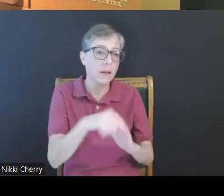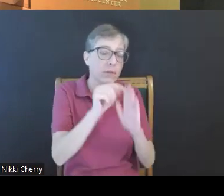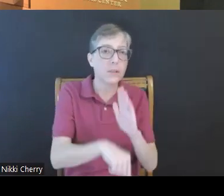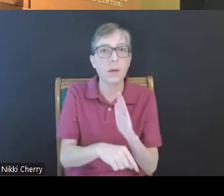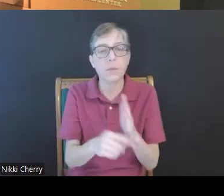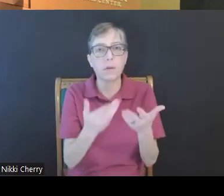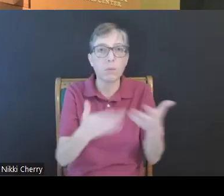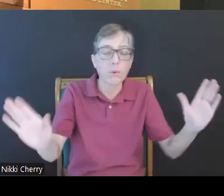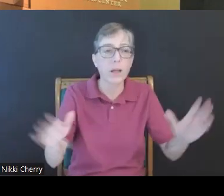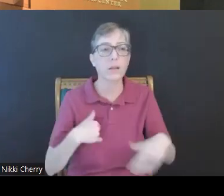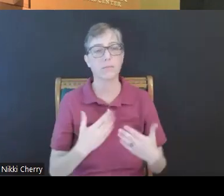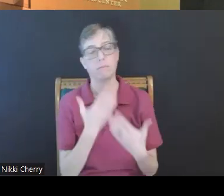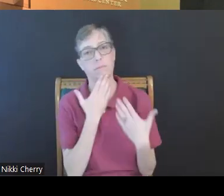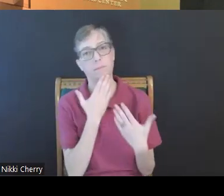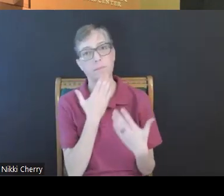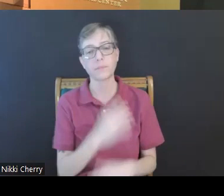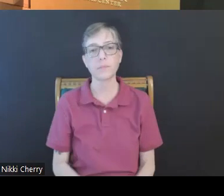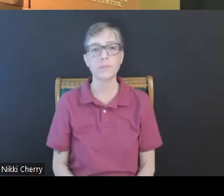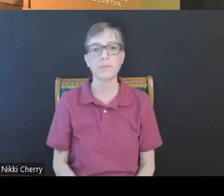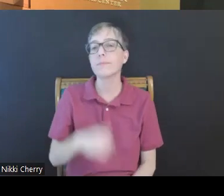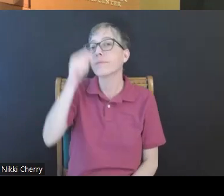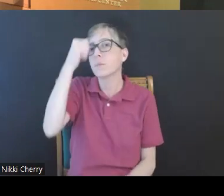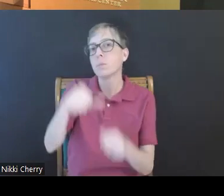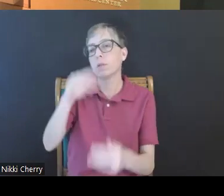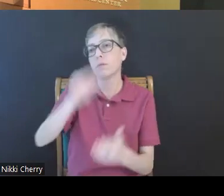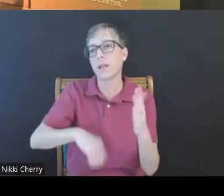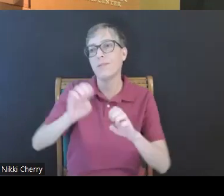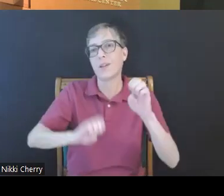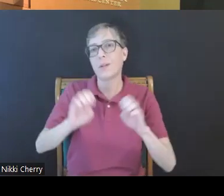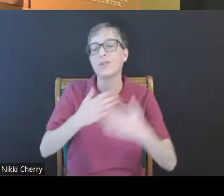are grateful um and don't forget to fill out your evaluations have a good day okay do your